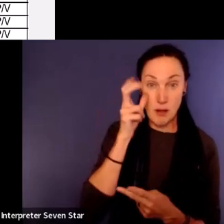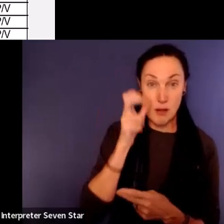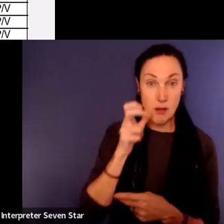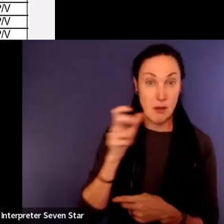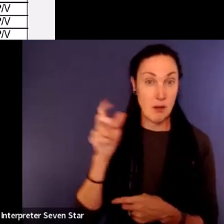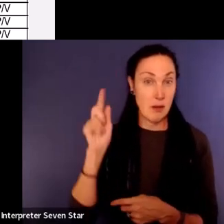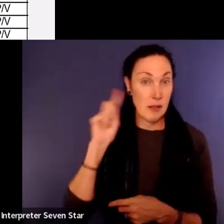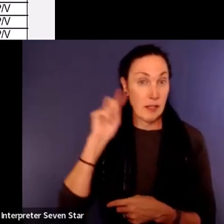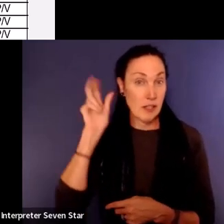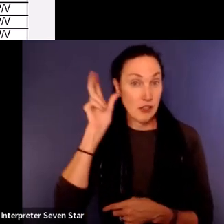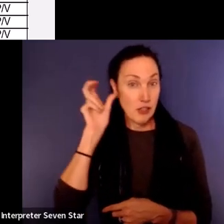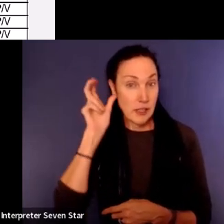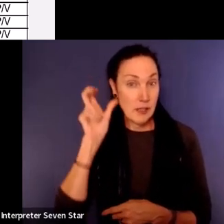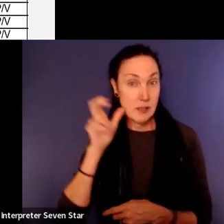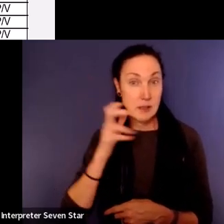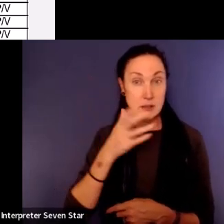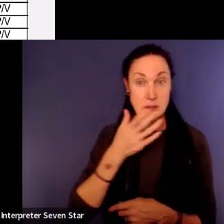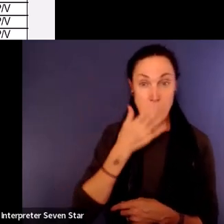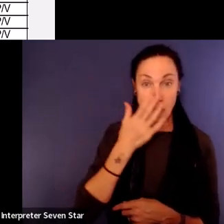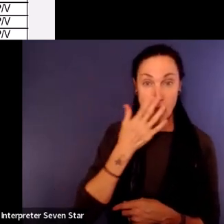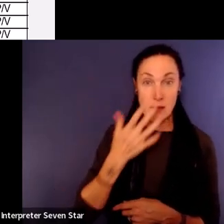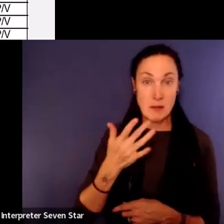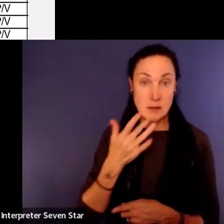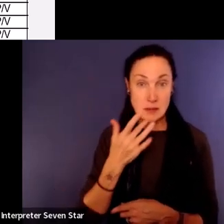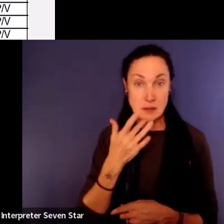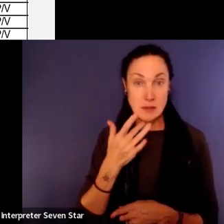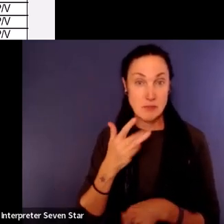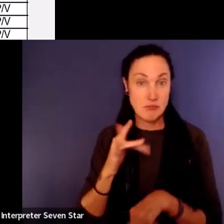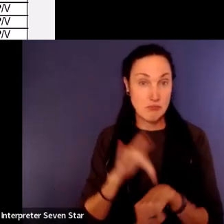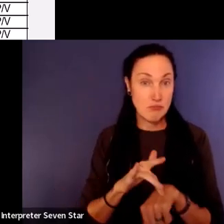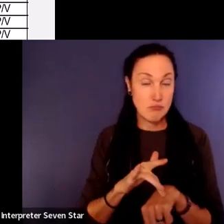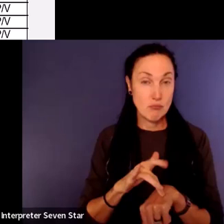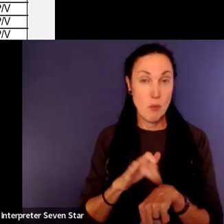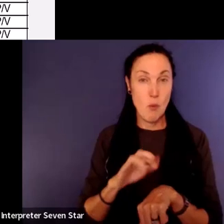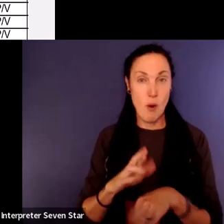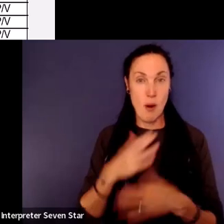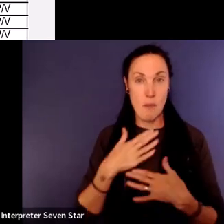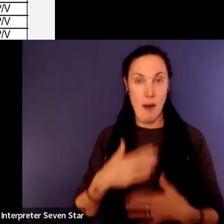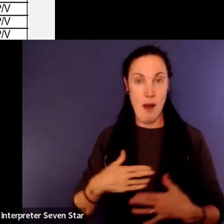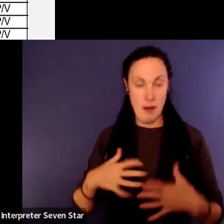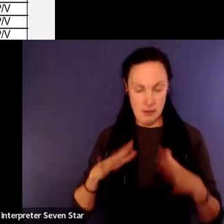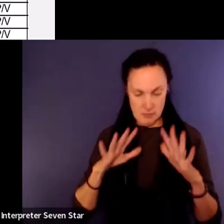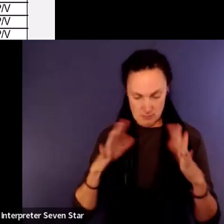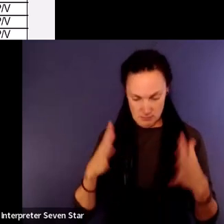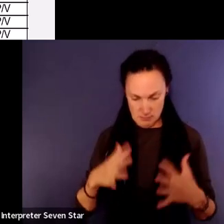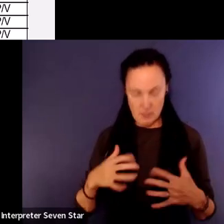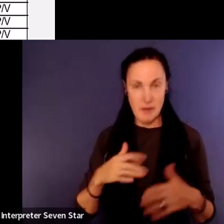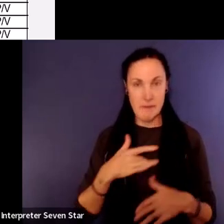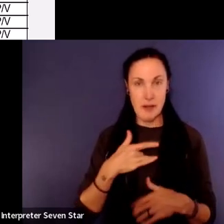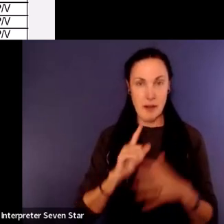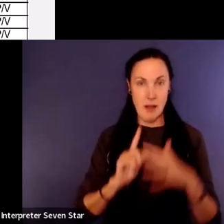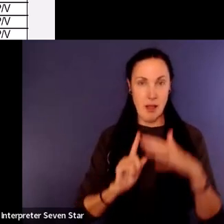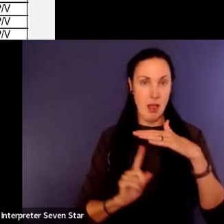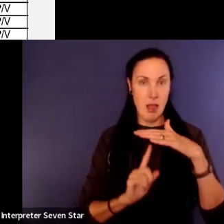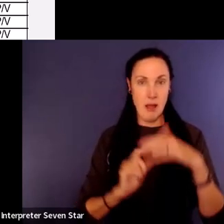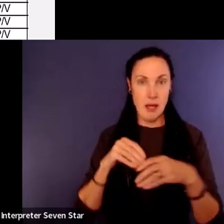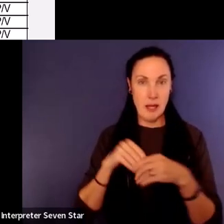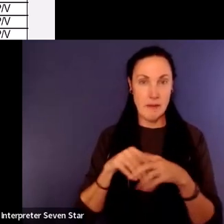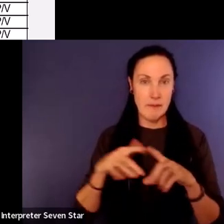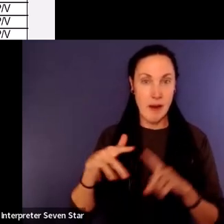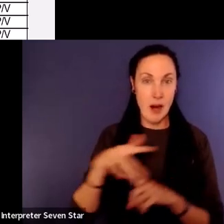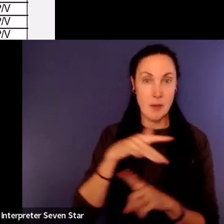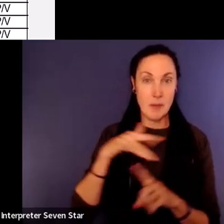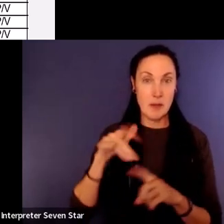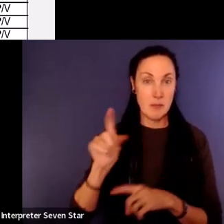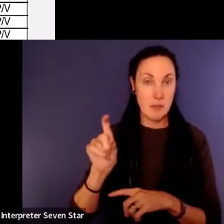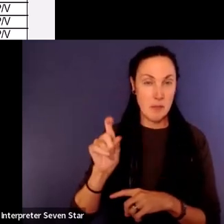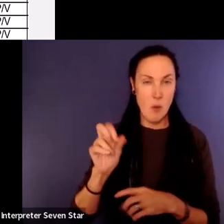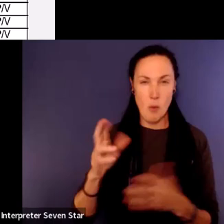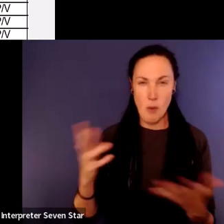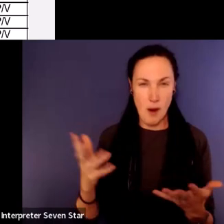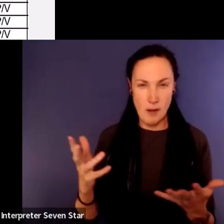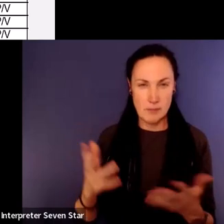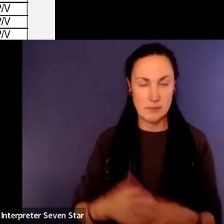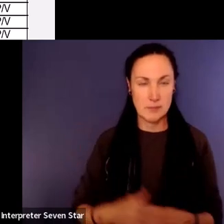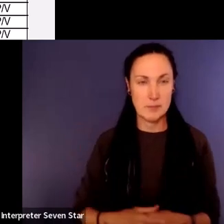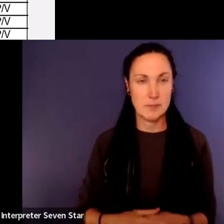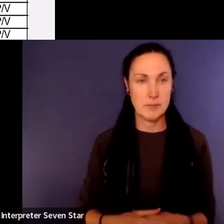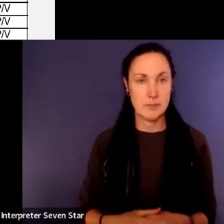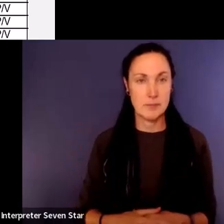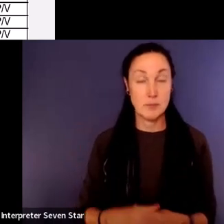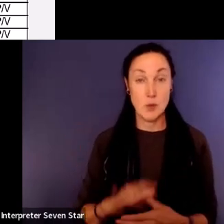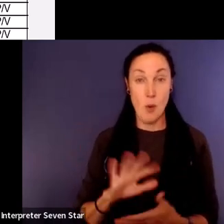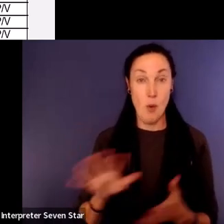and smell), or proprioceptive and vestibular. We tallied up our observations, and I think